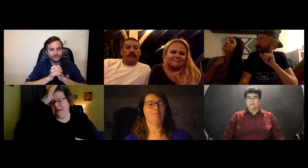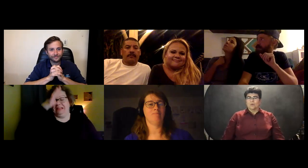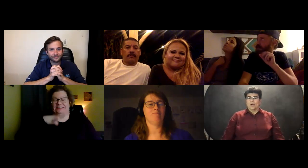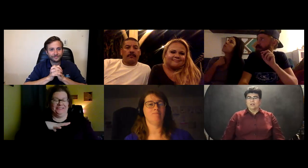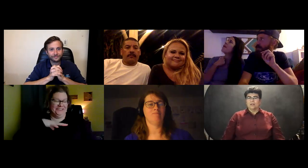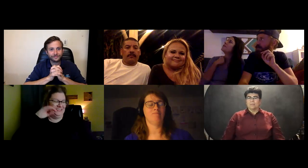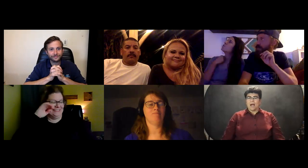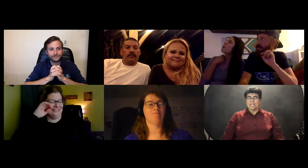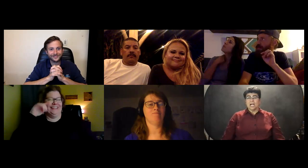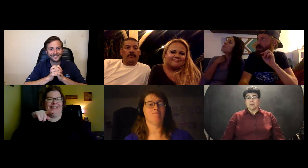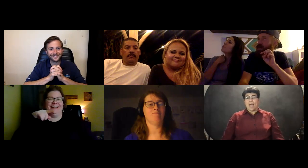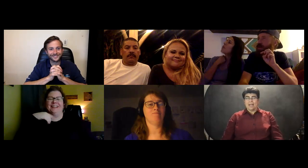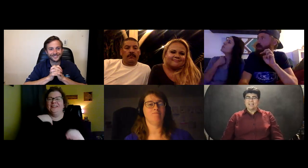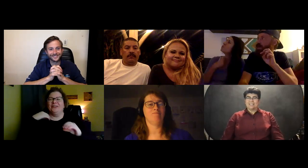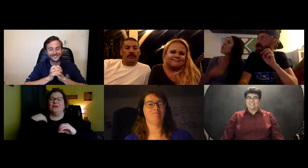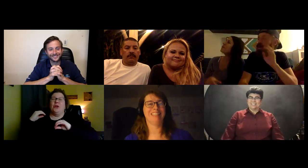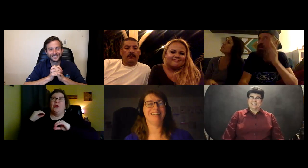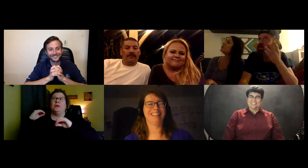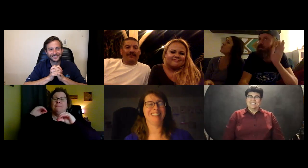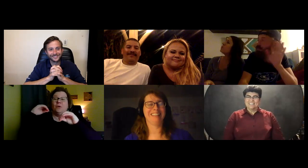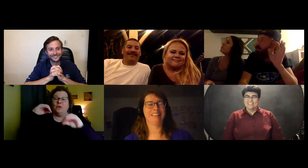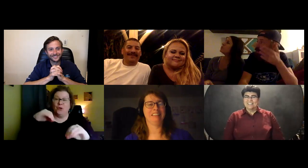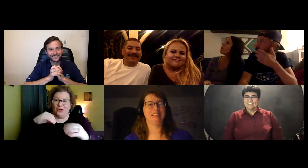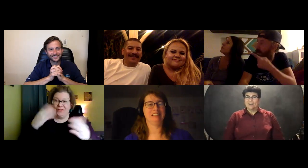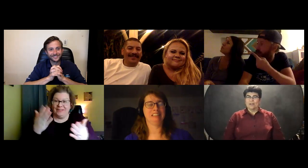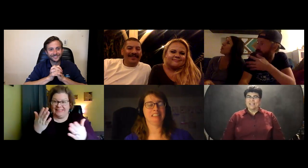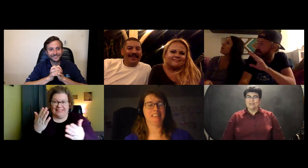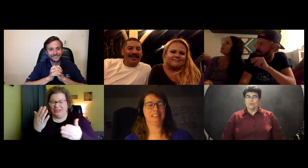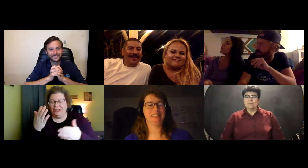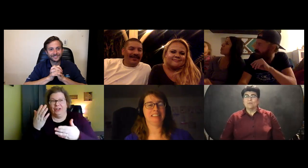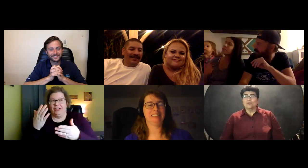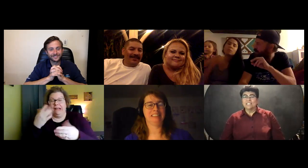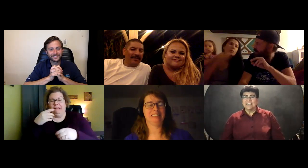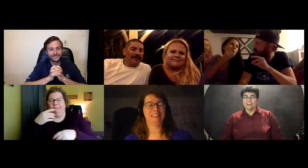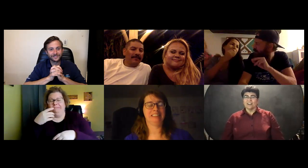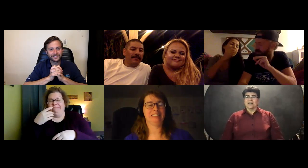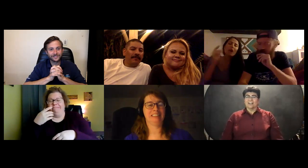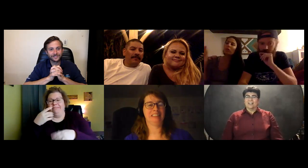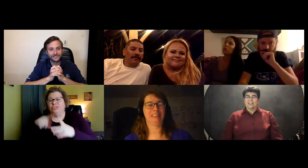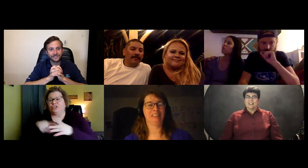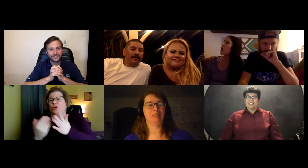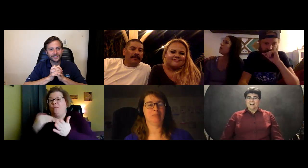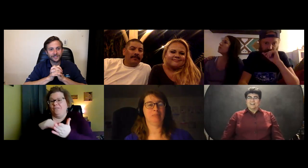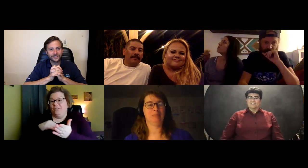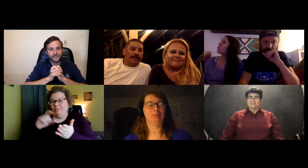well my young man